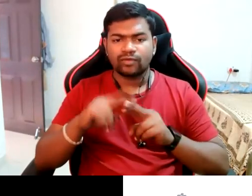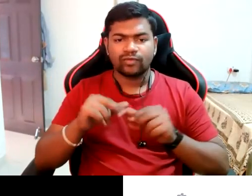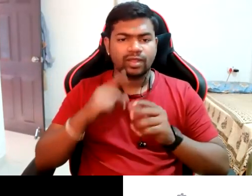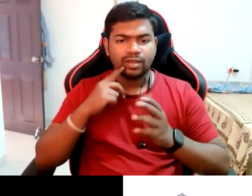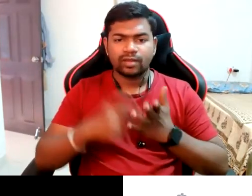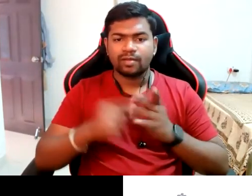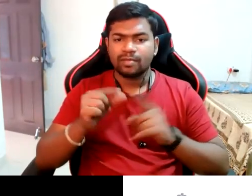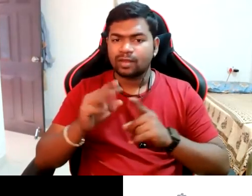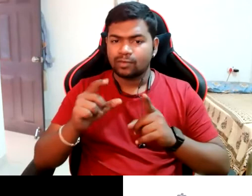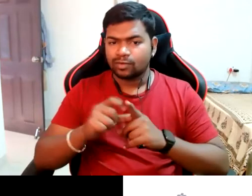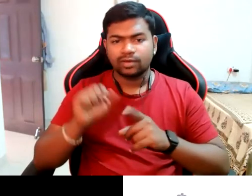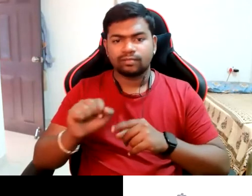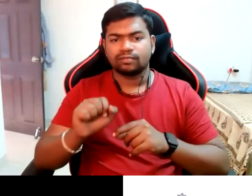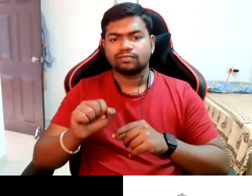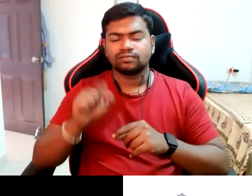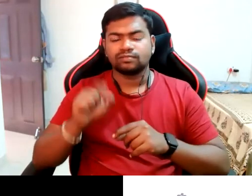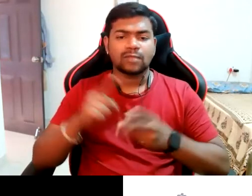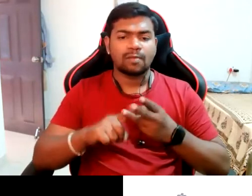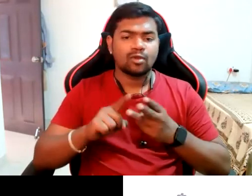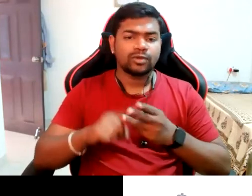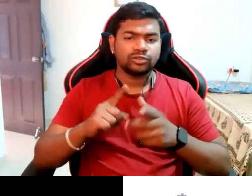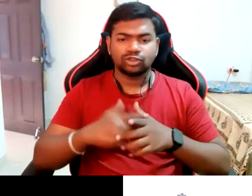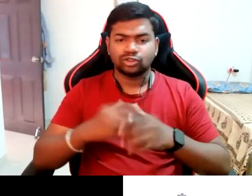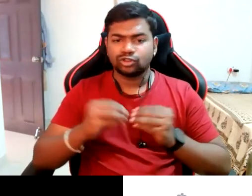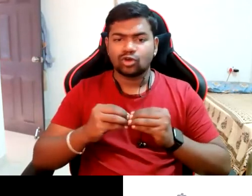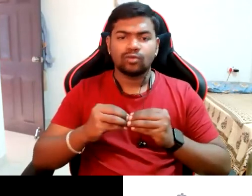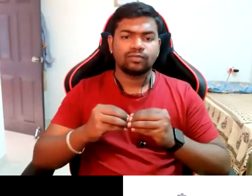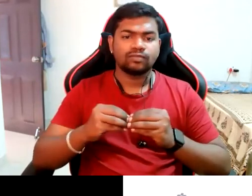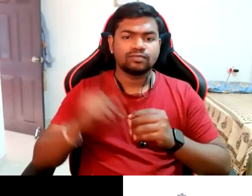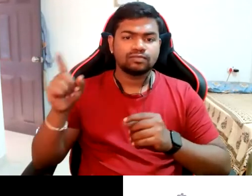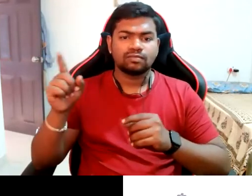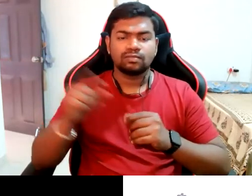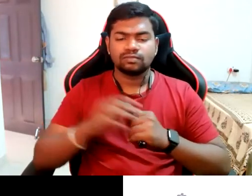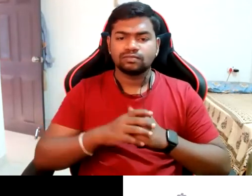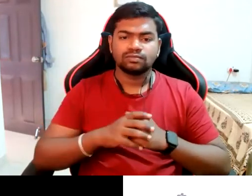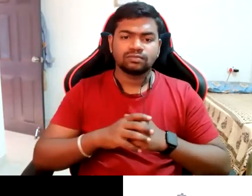it was, Employ Ability Job Fair by Ability Foundation in Chennai.